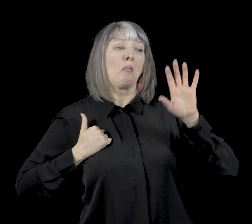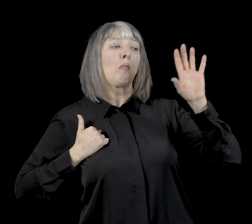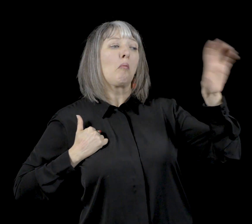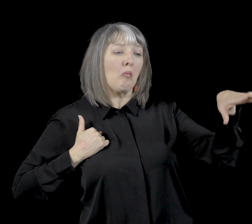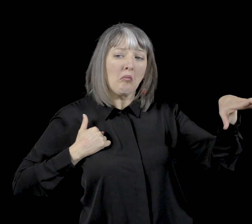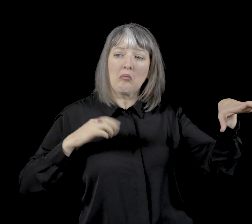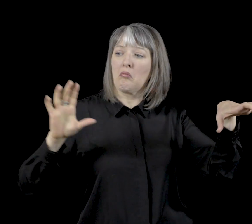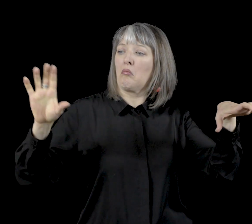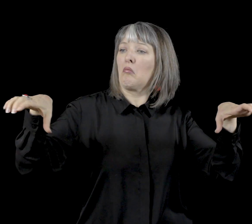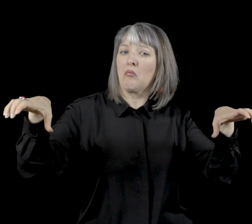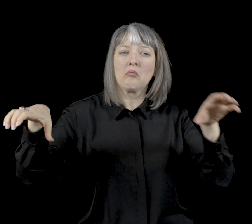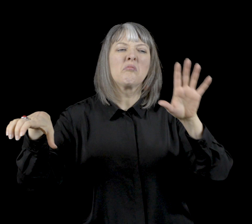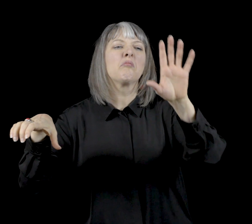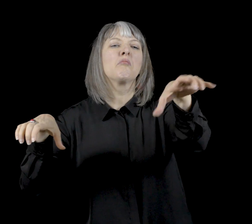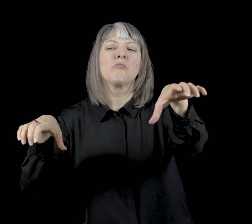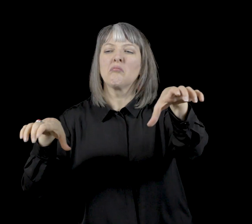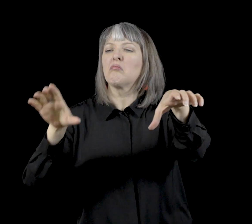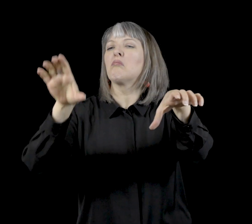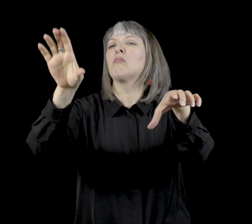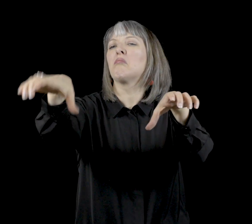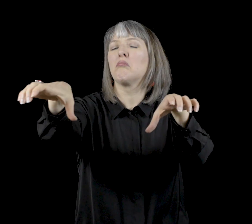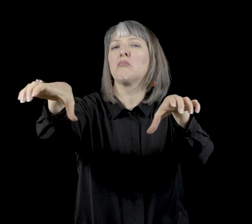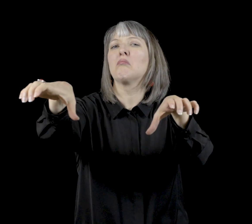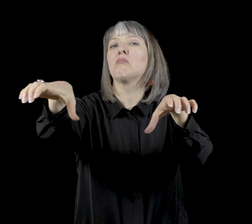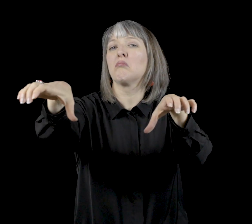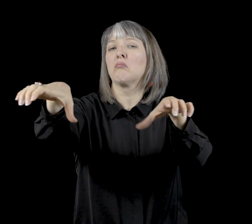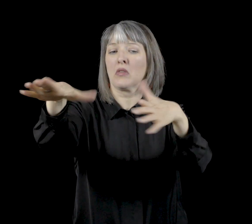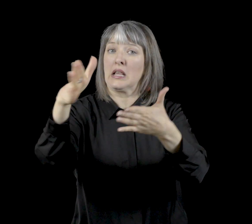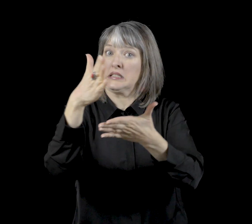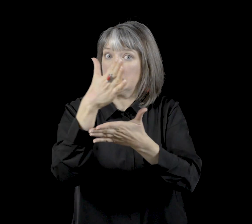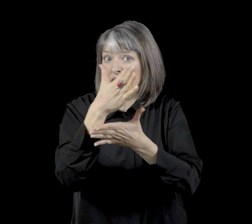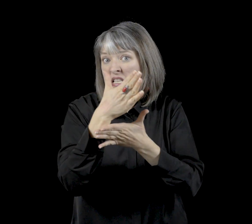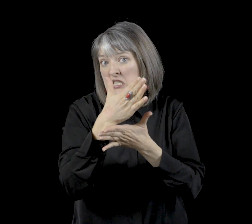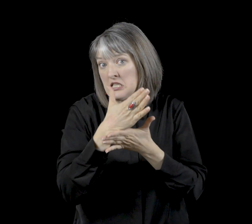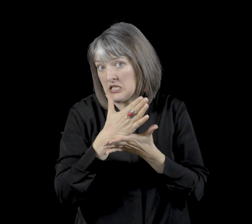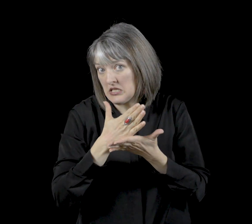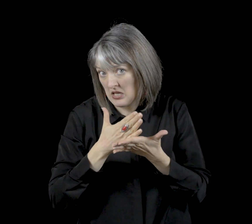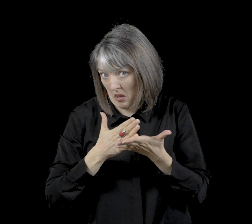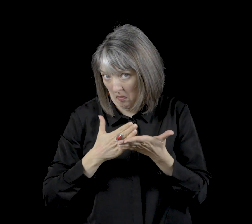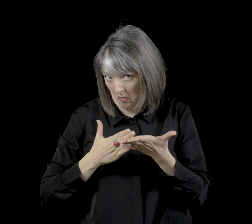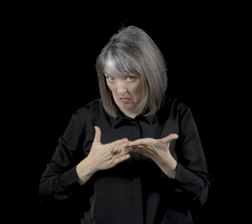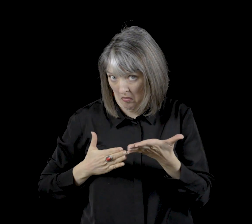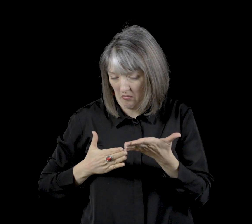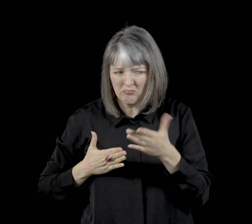[Setting up some different departments here.] SOME, FEW, A RANGE OF